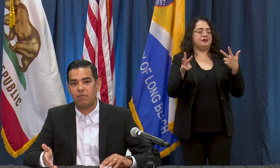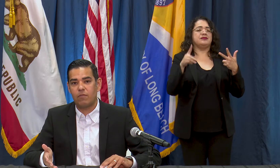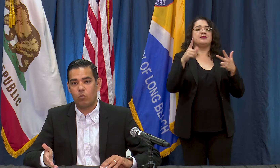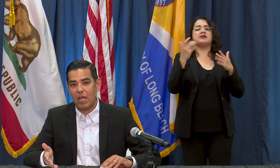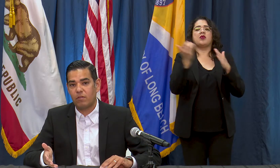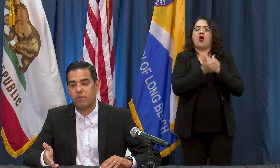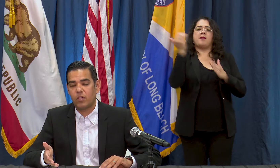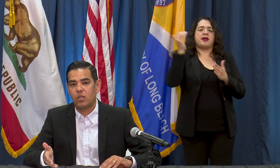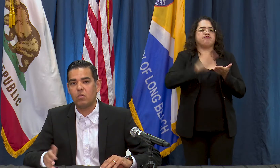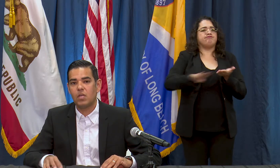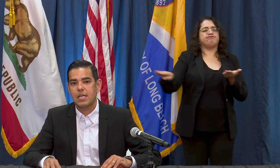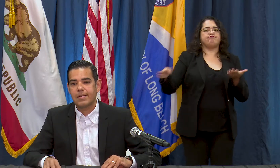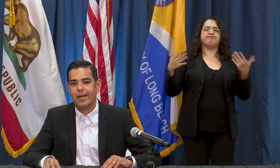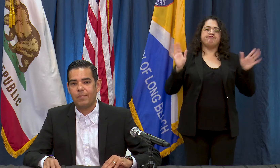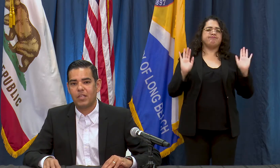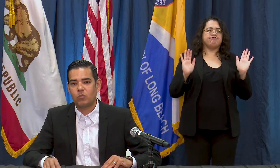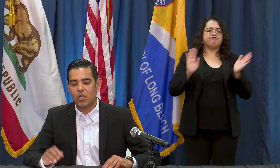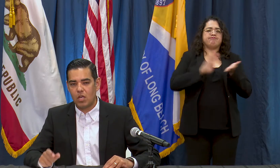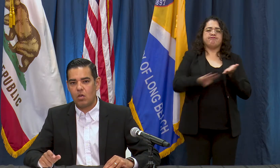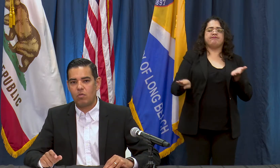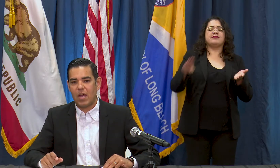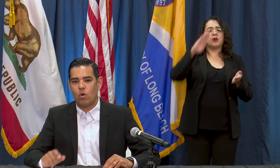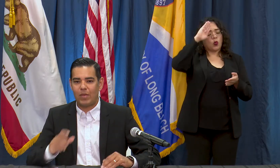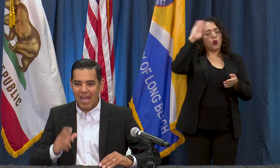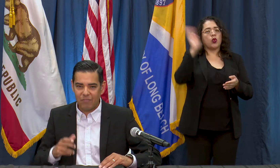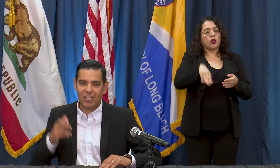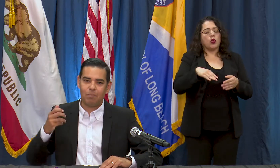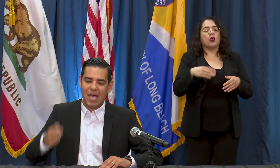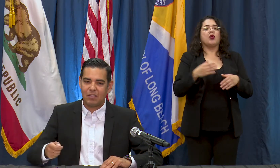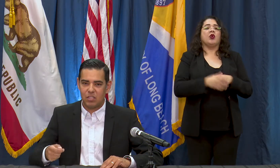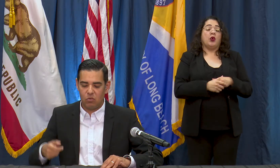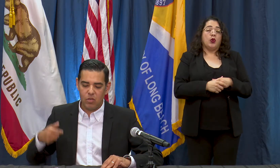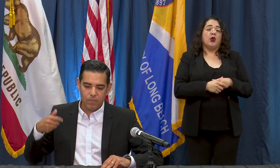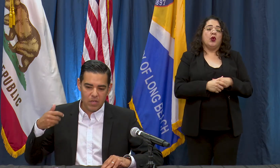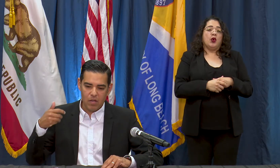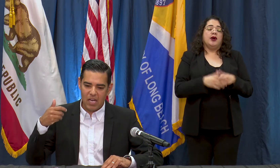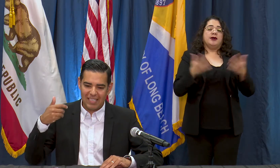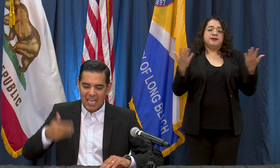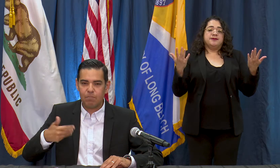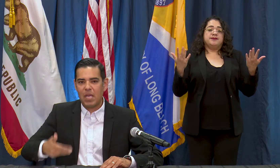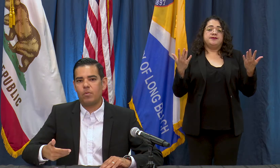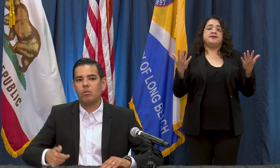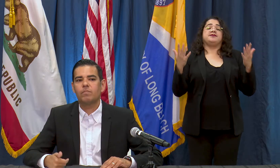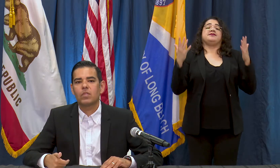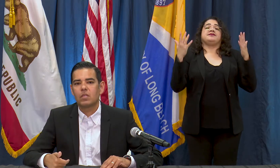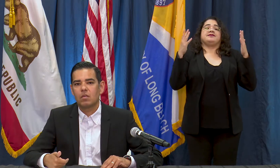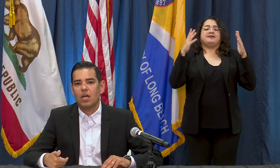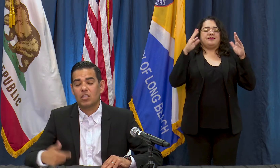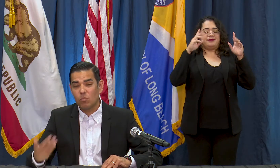waiver for you because we know that what we have to get back to getting people to